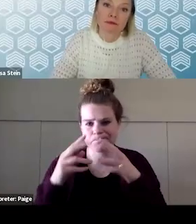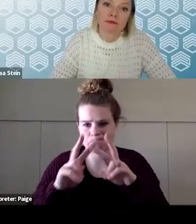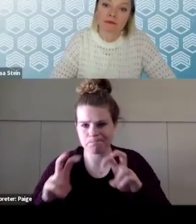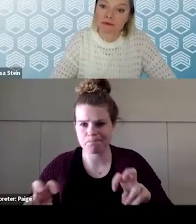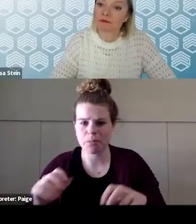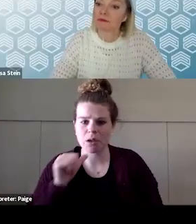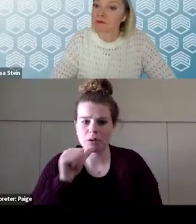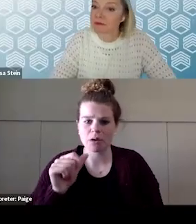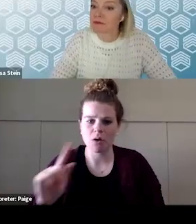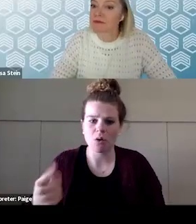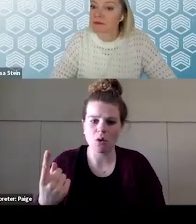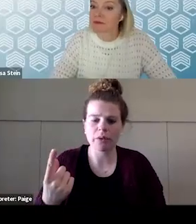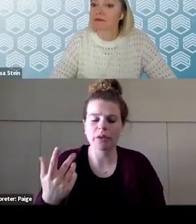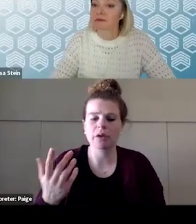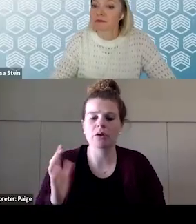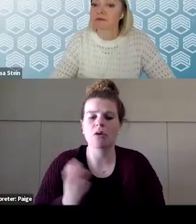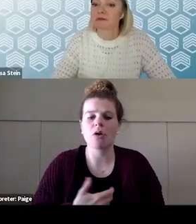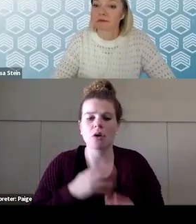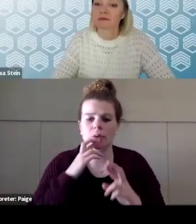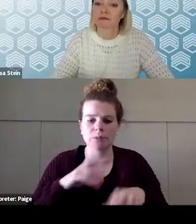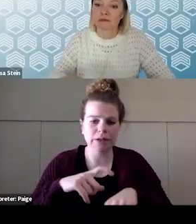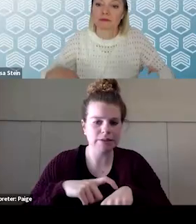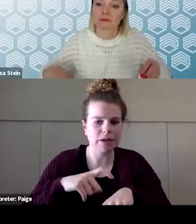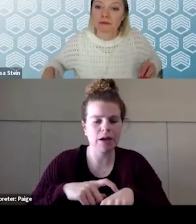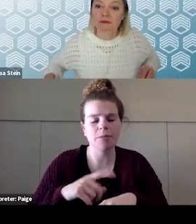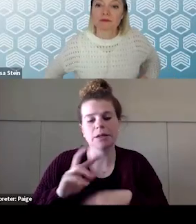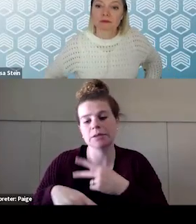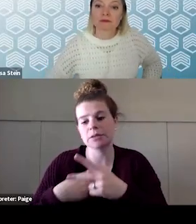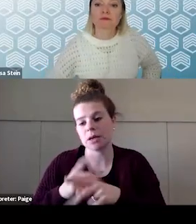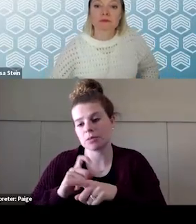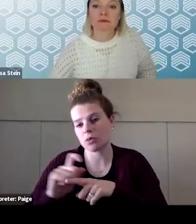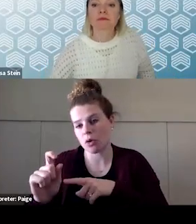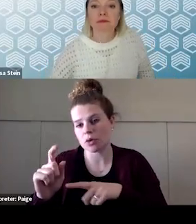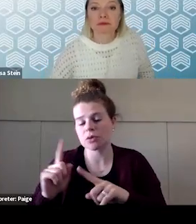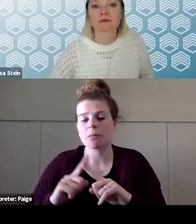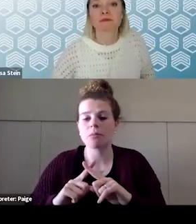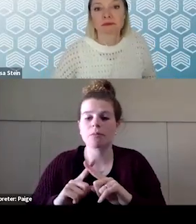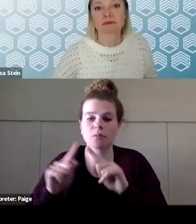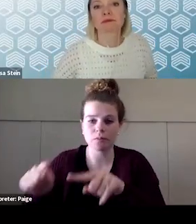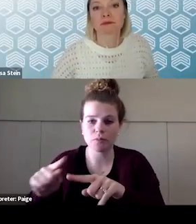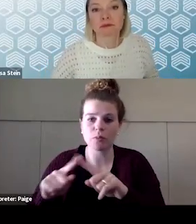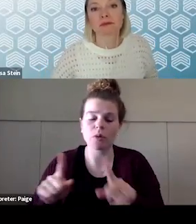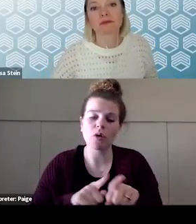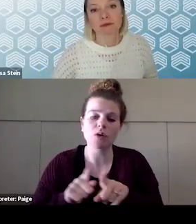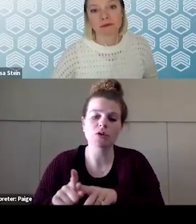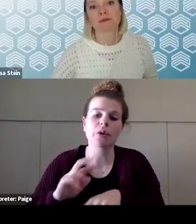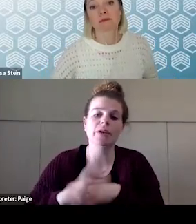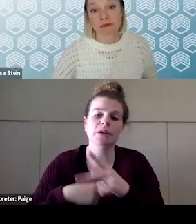not only our response time, not only the types of calls that we go on, but also the types of calls that we could have gone on.